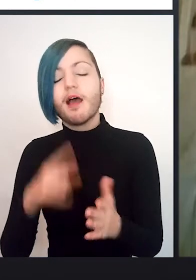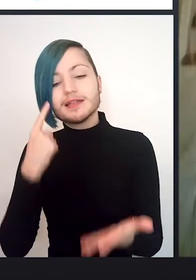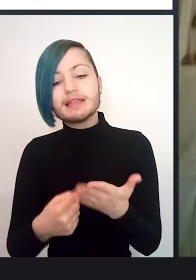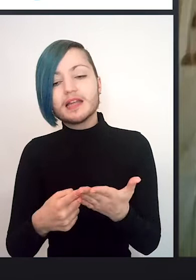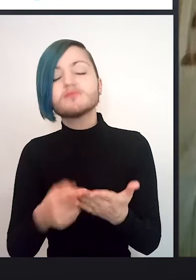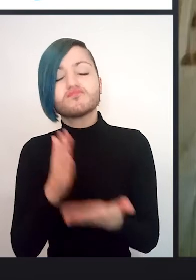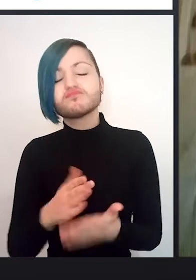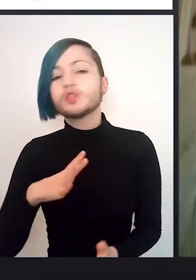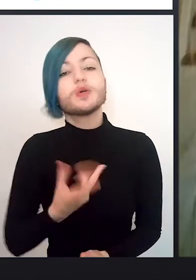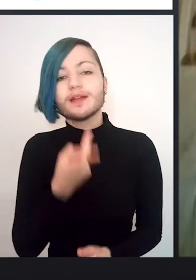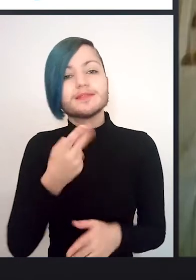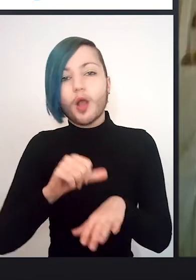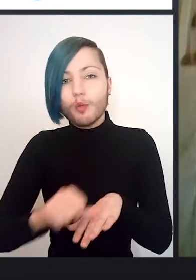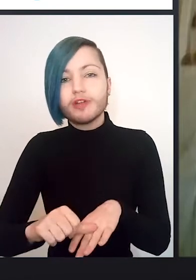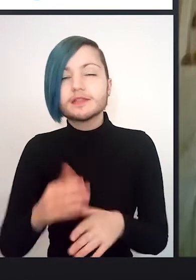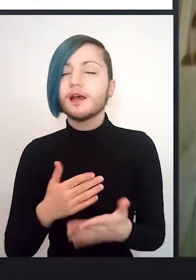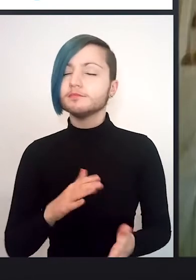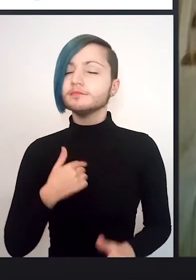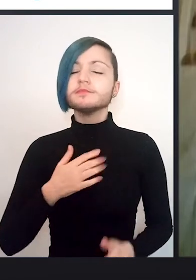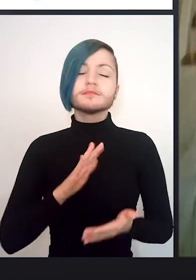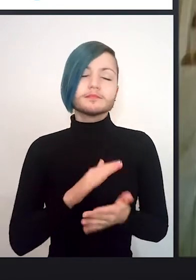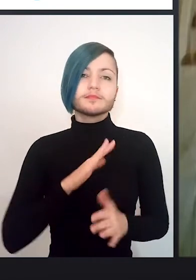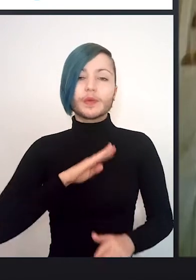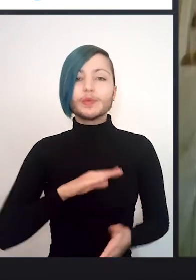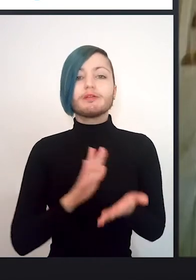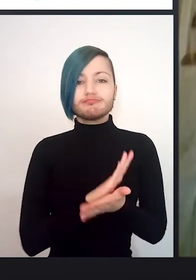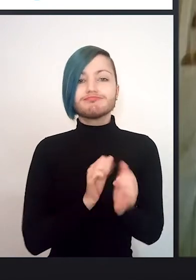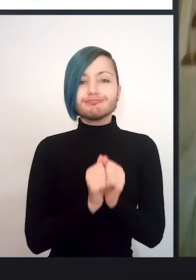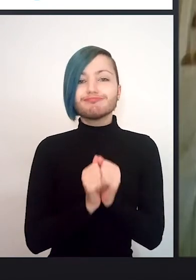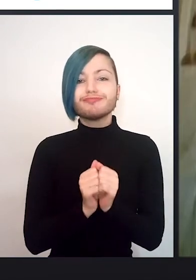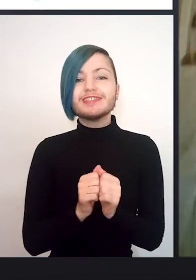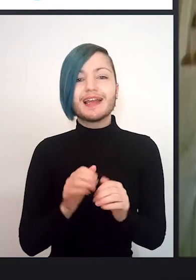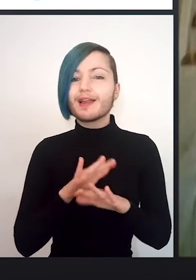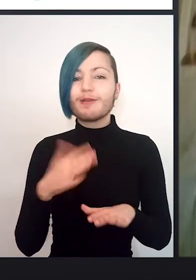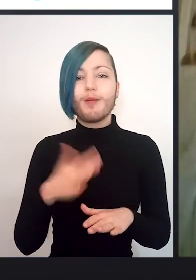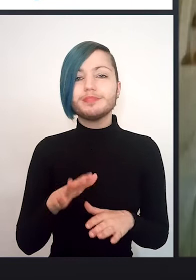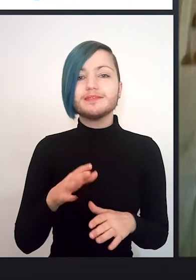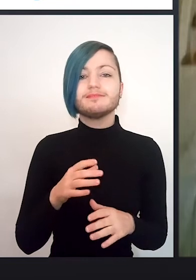And I'm glad I didn't push for a cosmetic follow-up because I probably would have